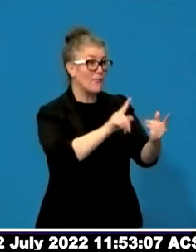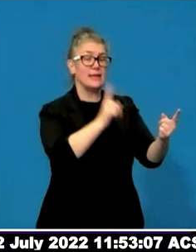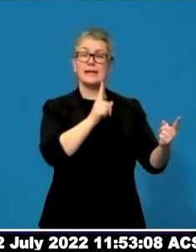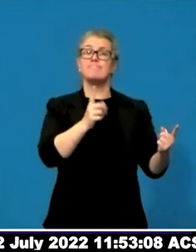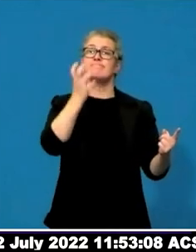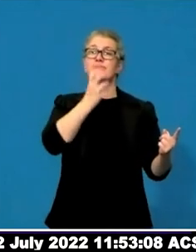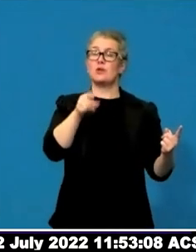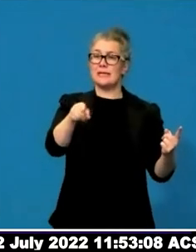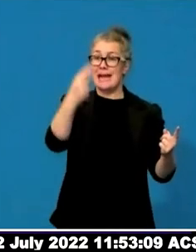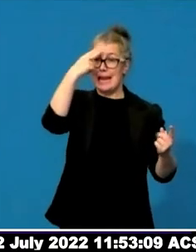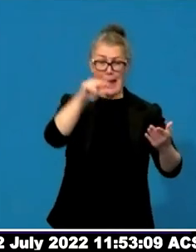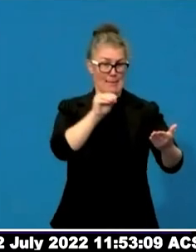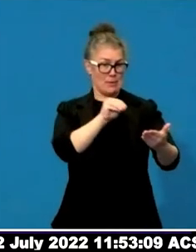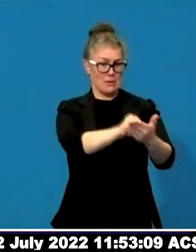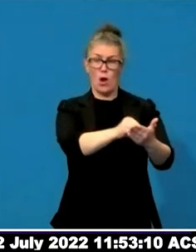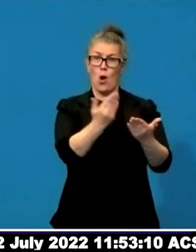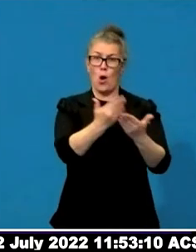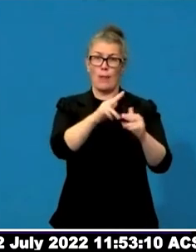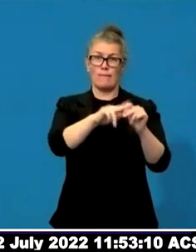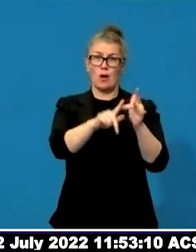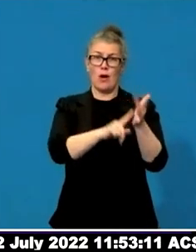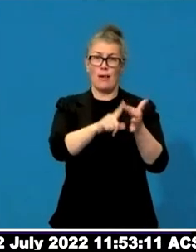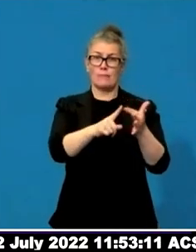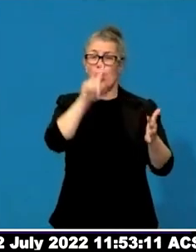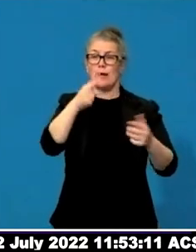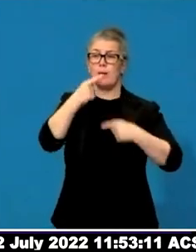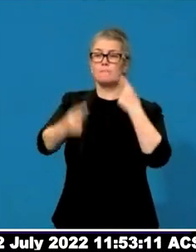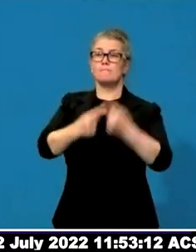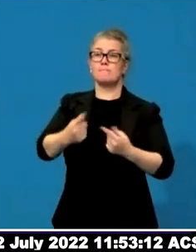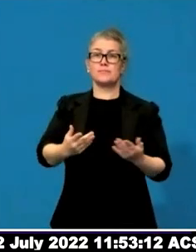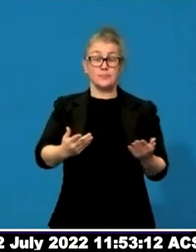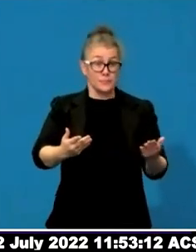So that's a really - really good, clear example where we have to make